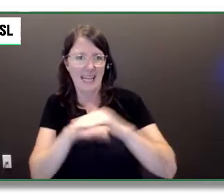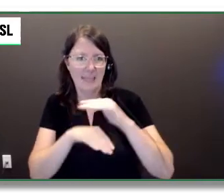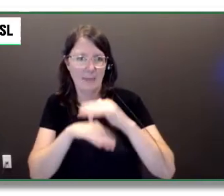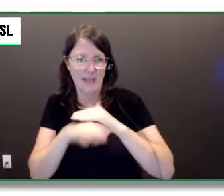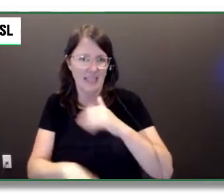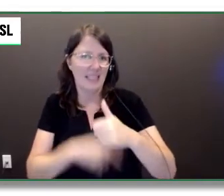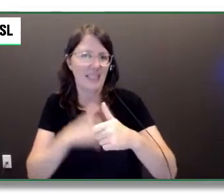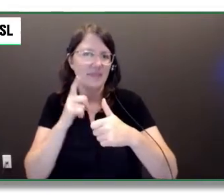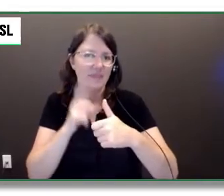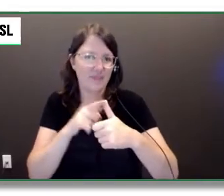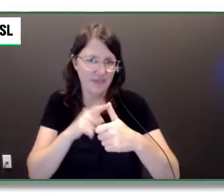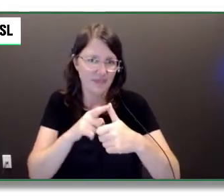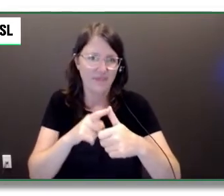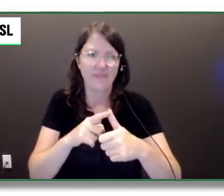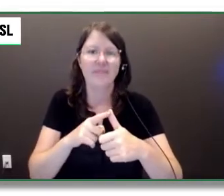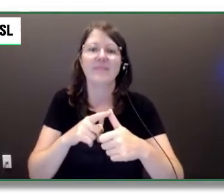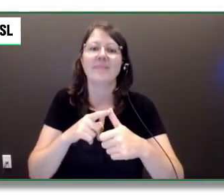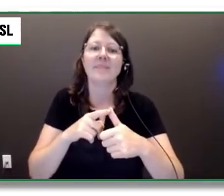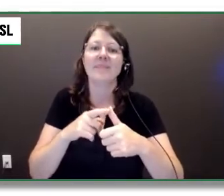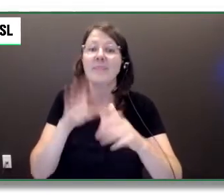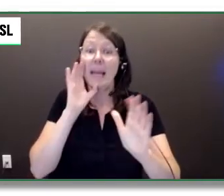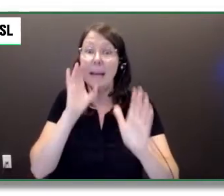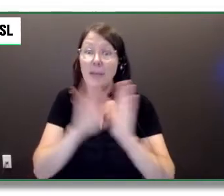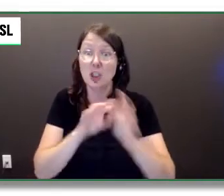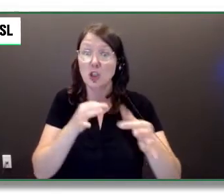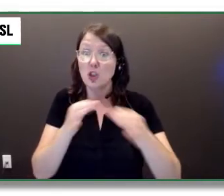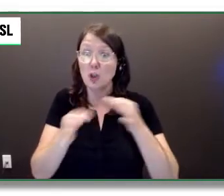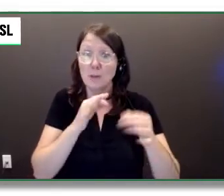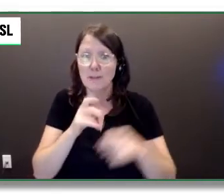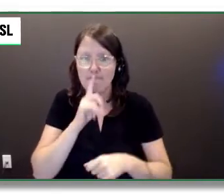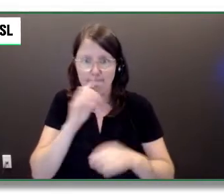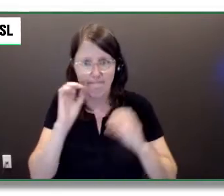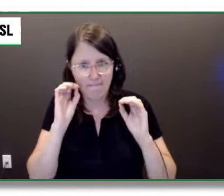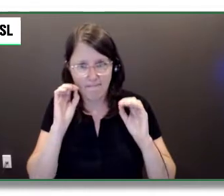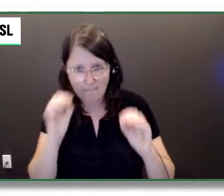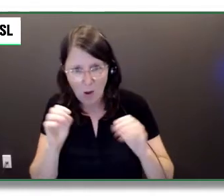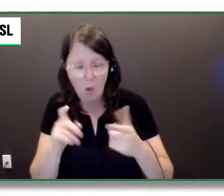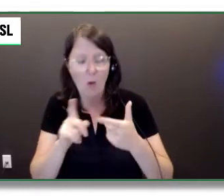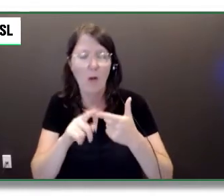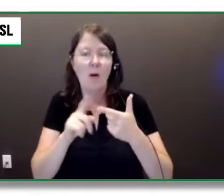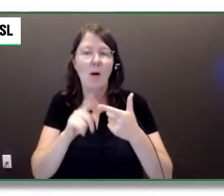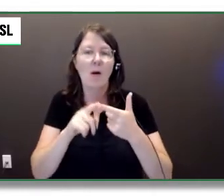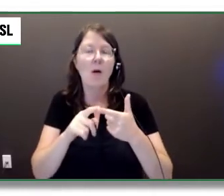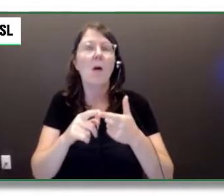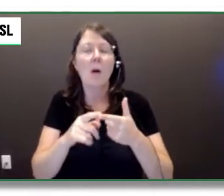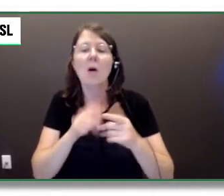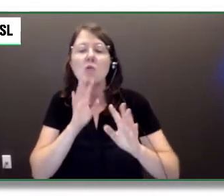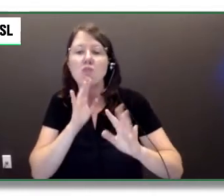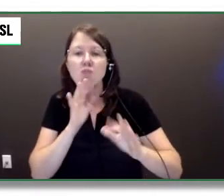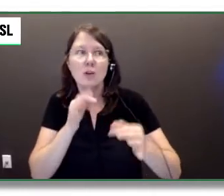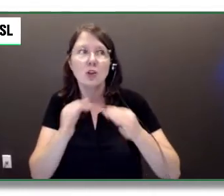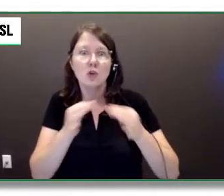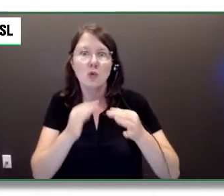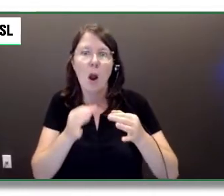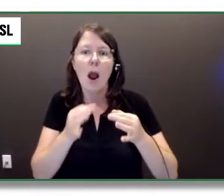you think about how to bring more virtual park accessibility to the world I strongly invite you to include those things.